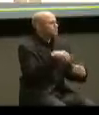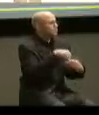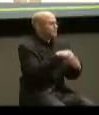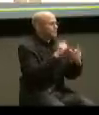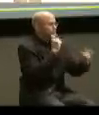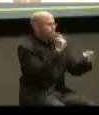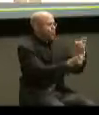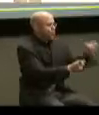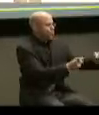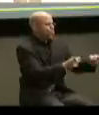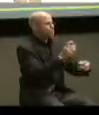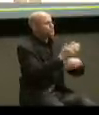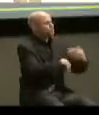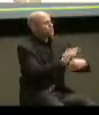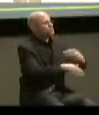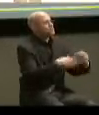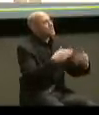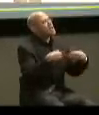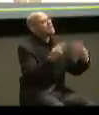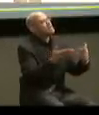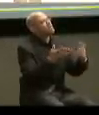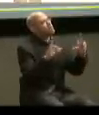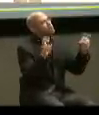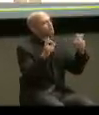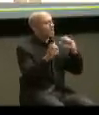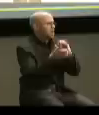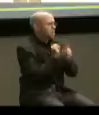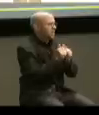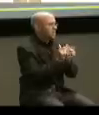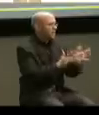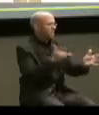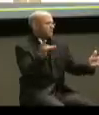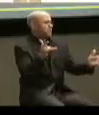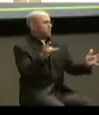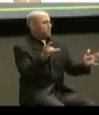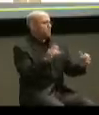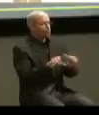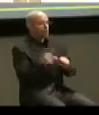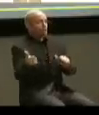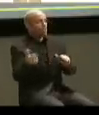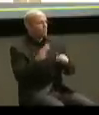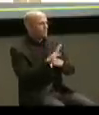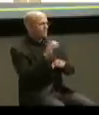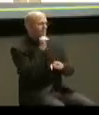POINTS IN THE AWARDS PROCESS THAT WILL GIVE THEM A COMPETITIVE ADVANTAGE OVER THOSE BUSINESSES THAT DON'T DO THOSE